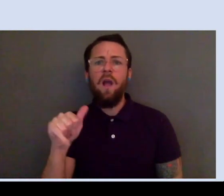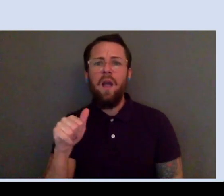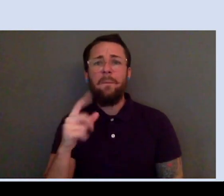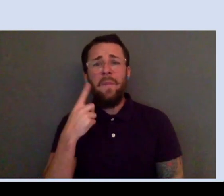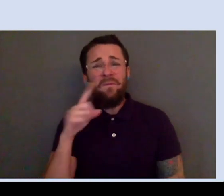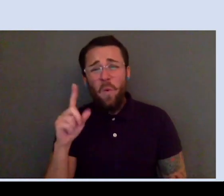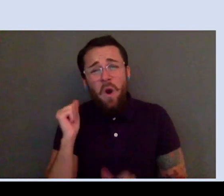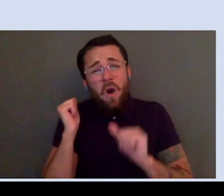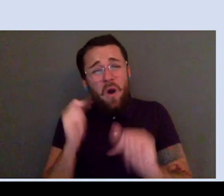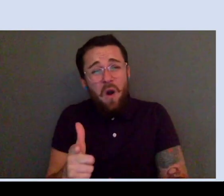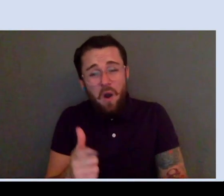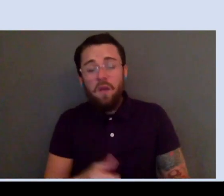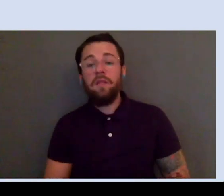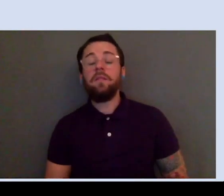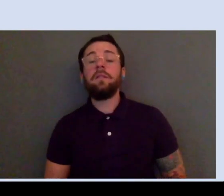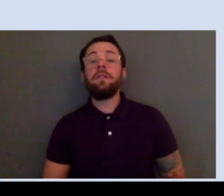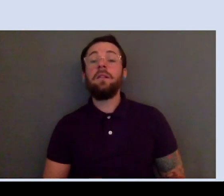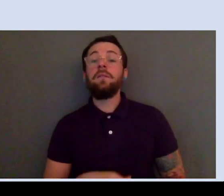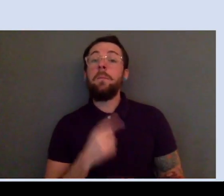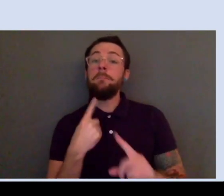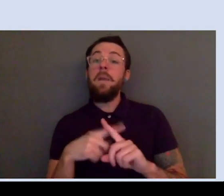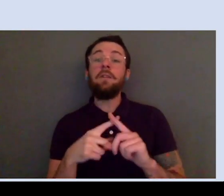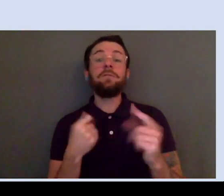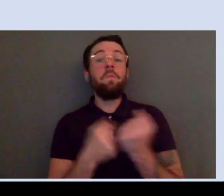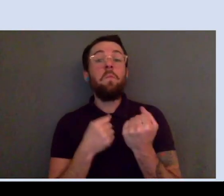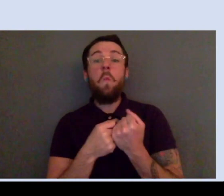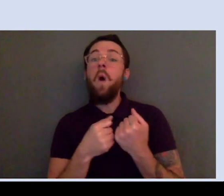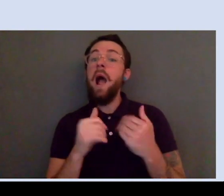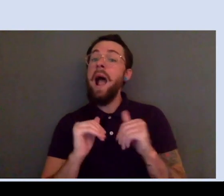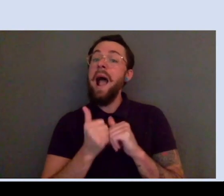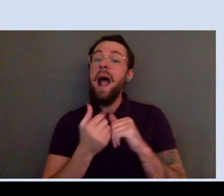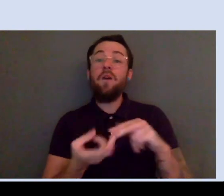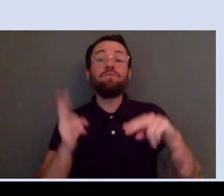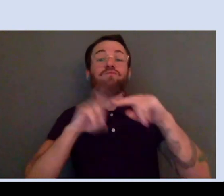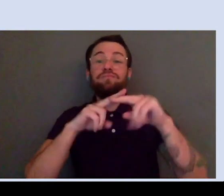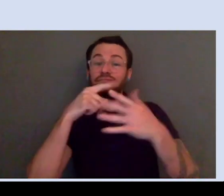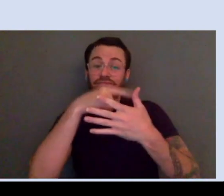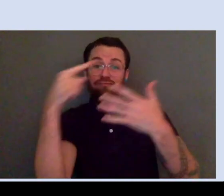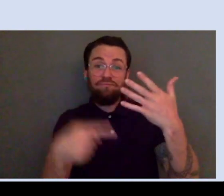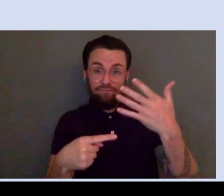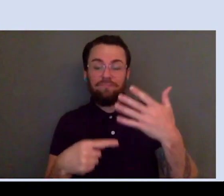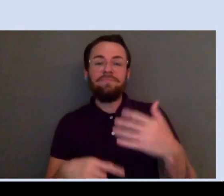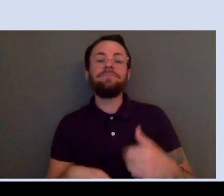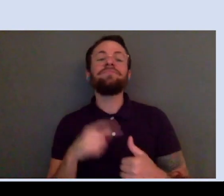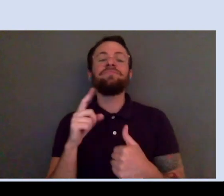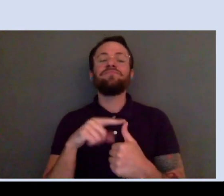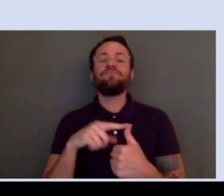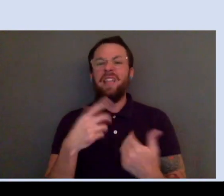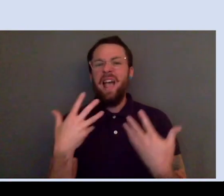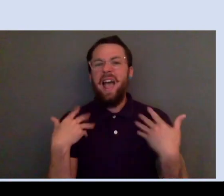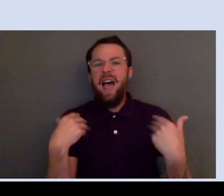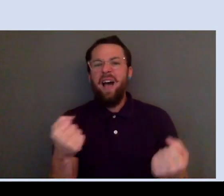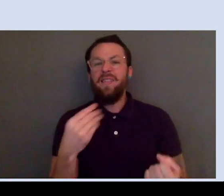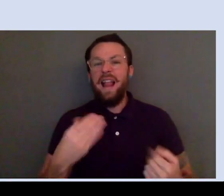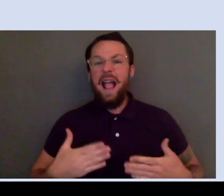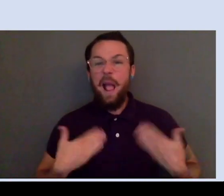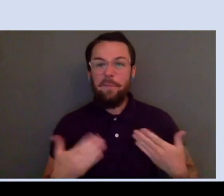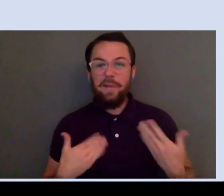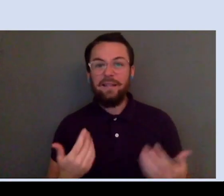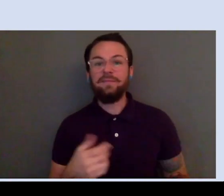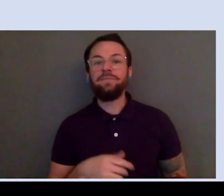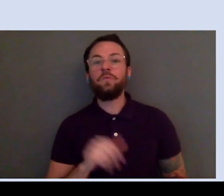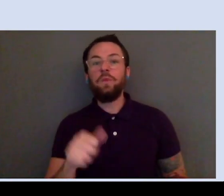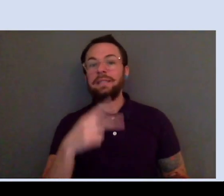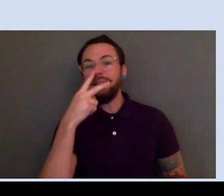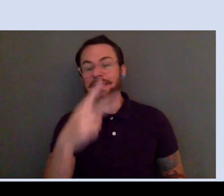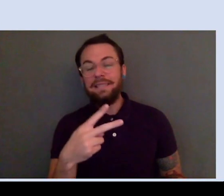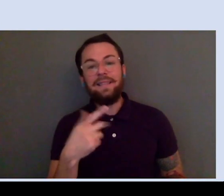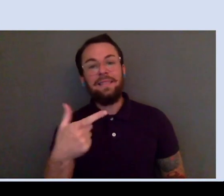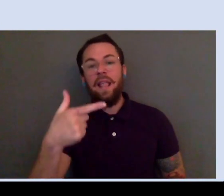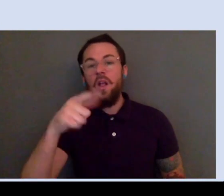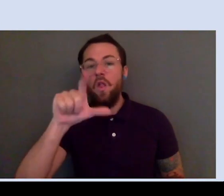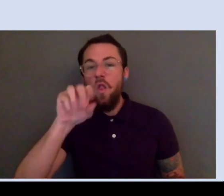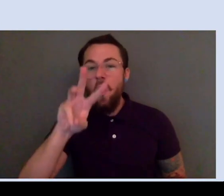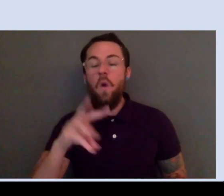We want all of our students to accelerate, not just those who are in the LGTQIA community.